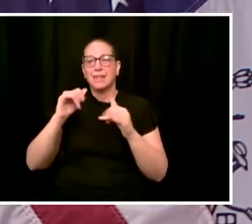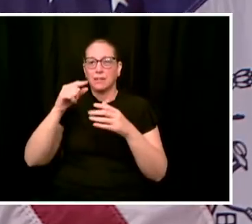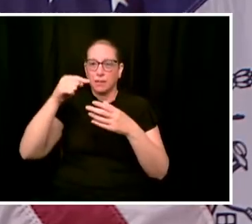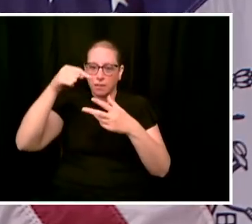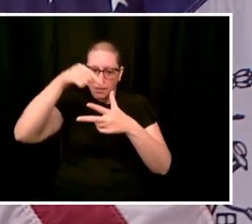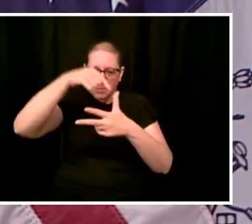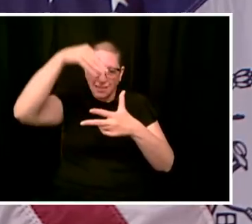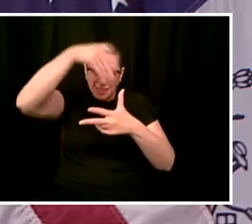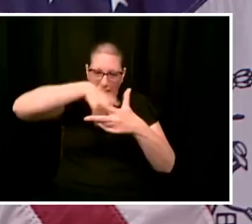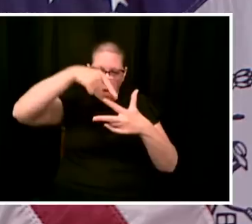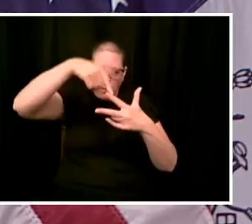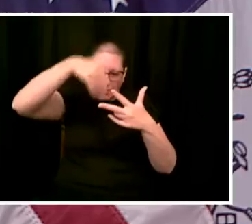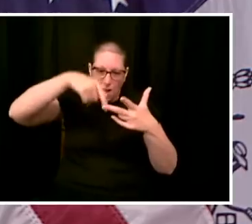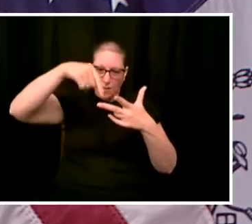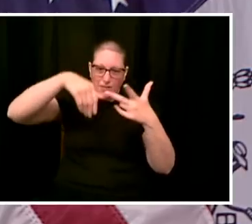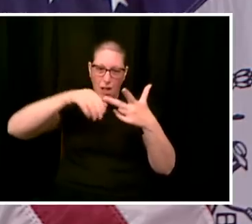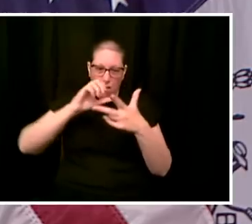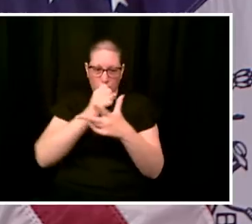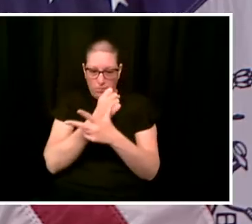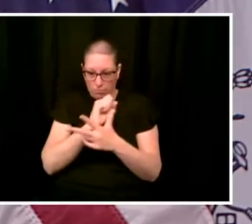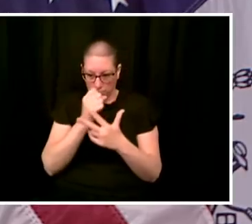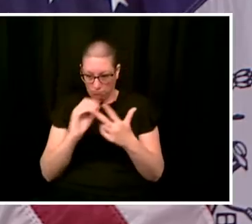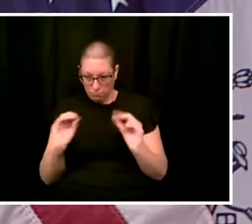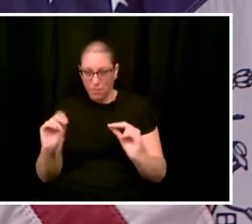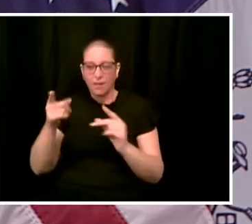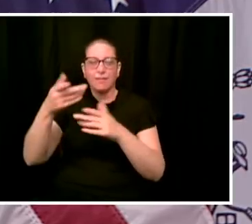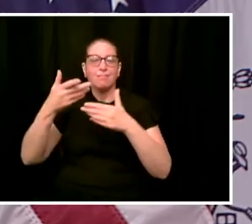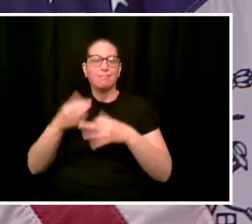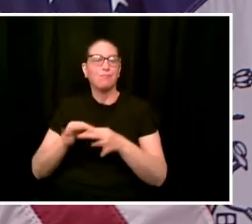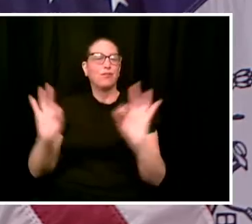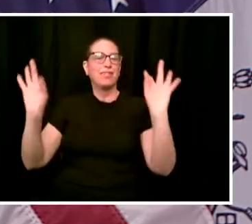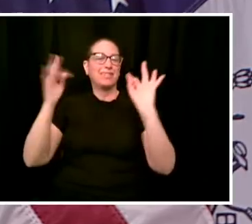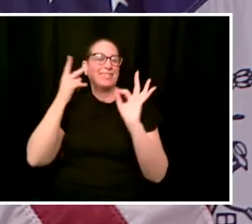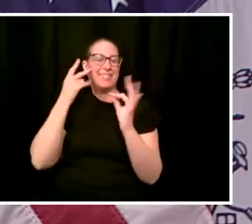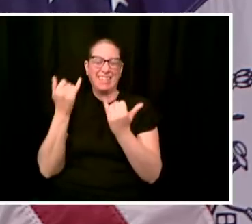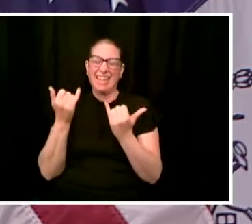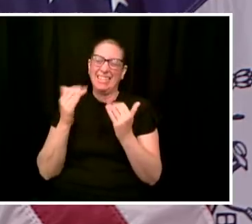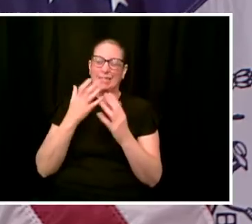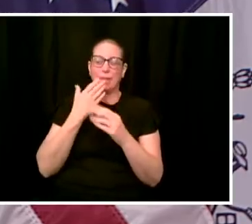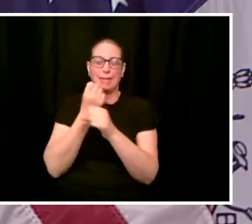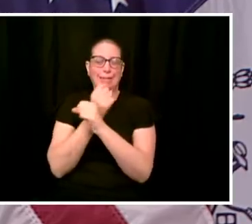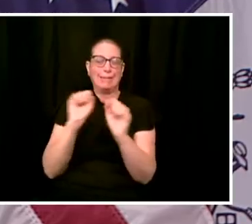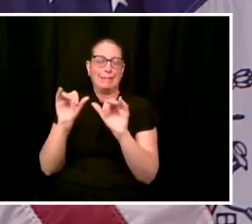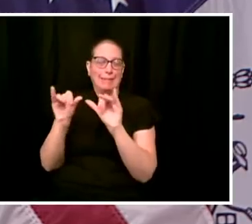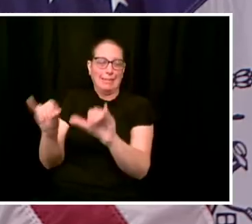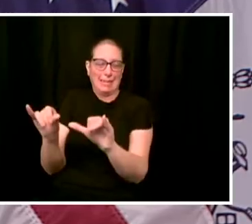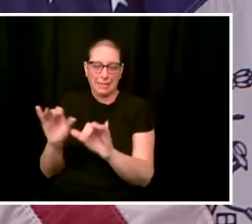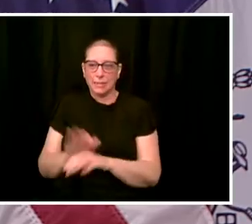WE GET TO THAT POINT AND WE CANNOT COUNT OUR